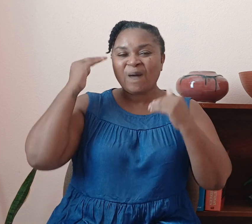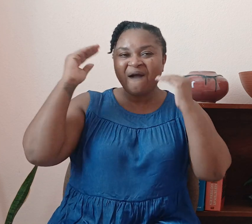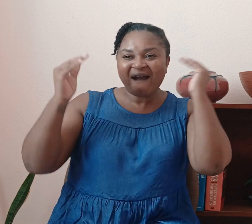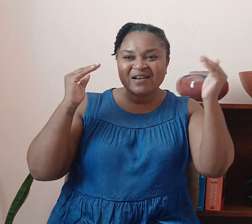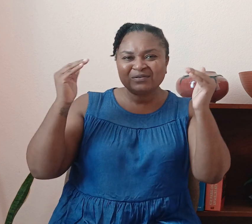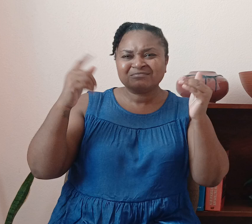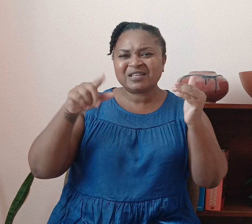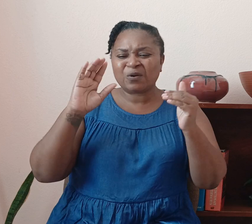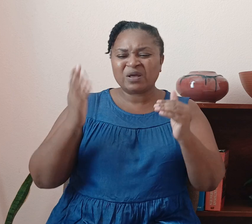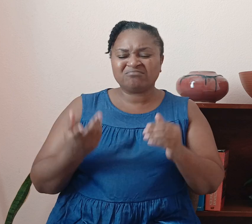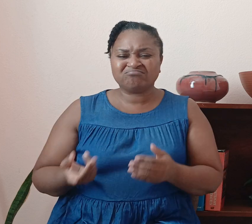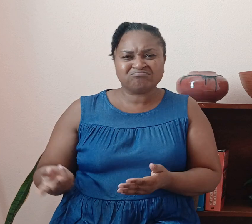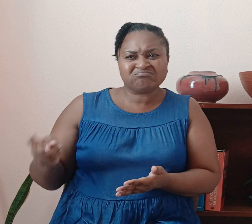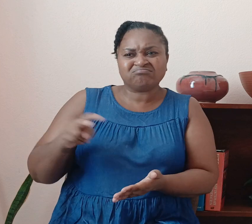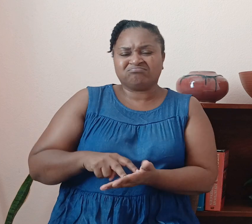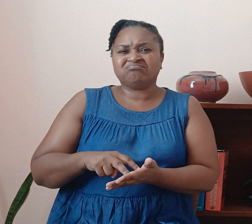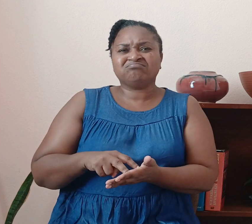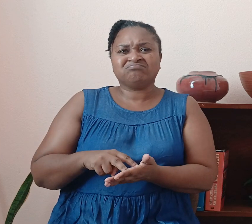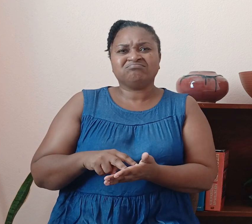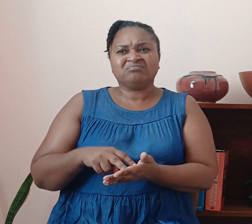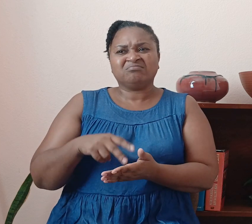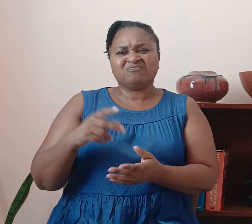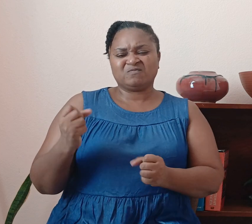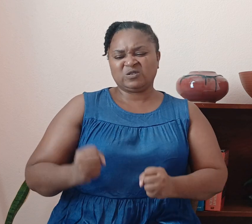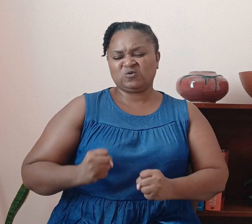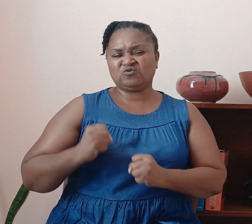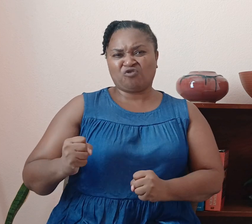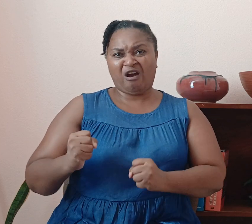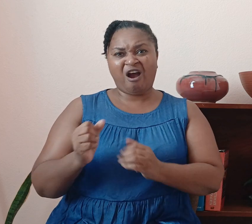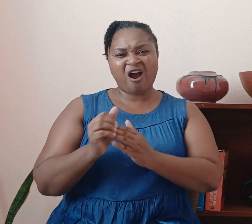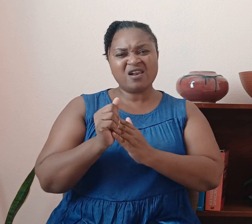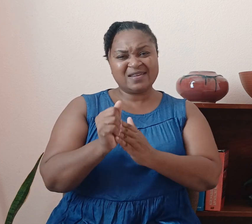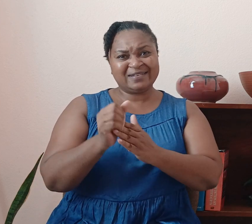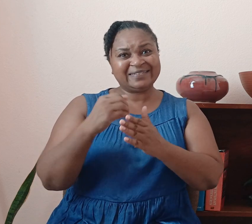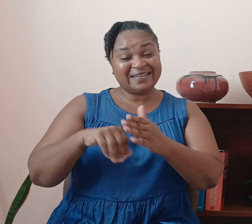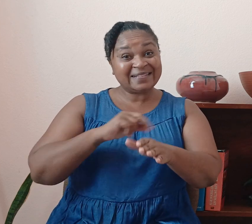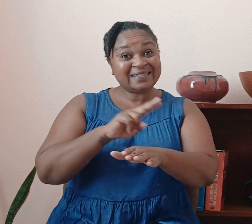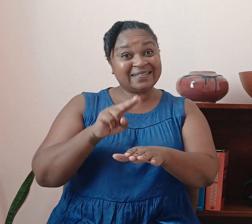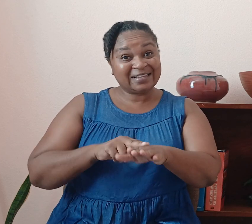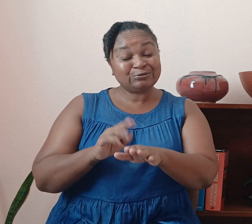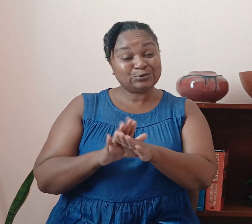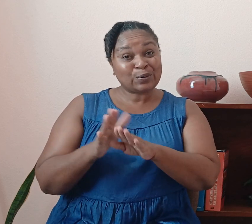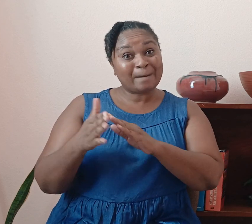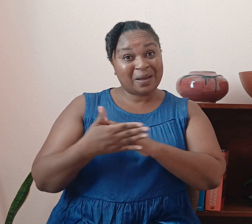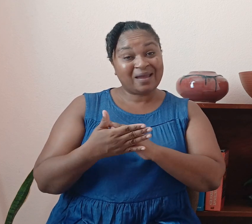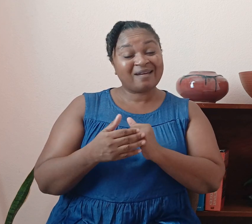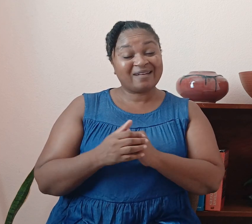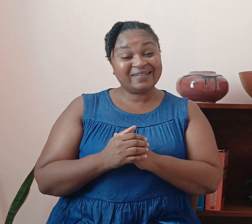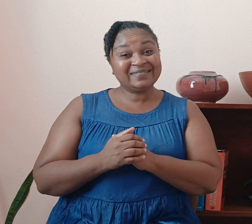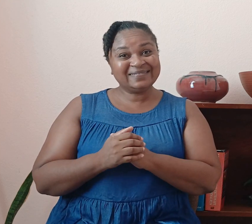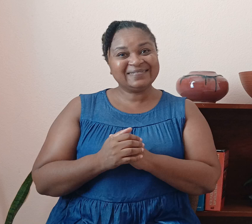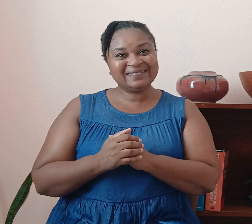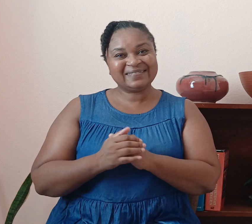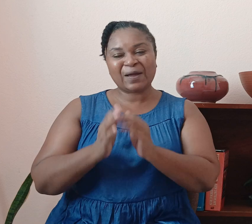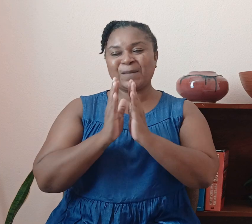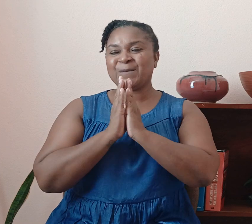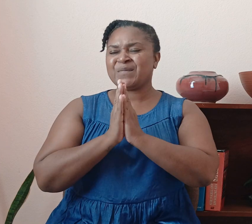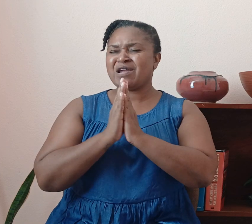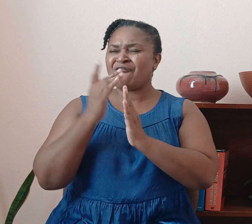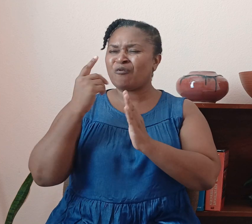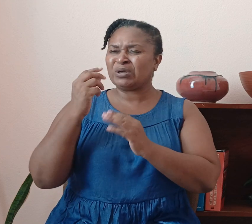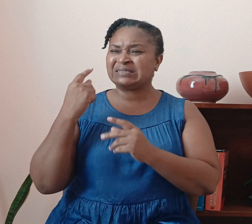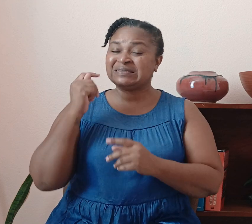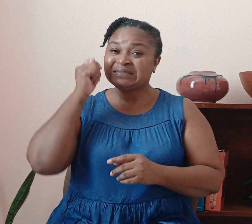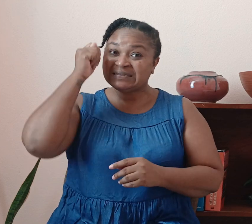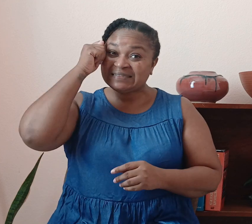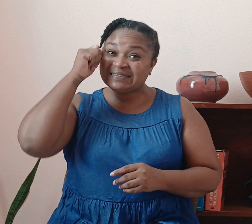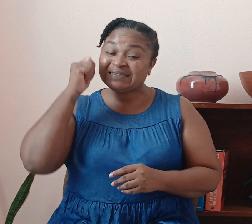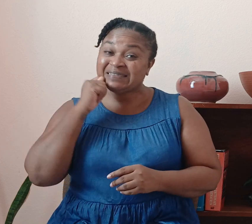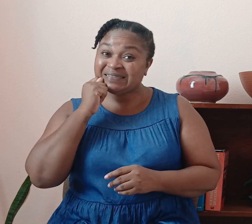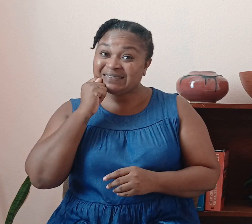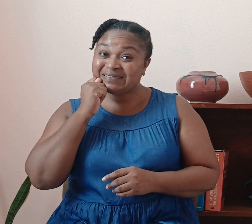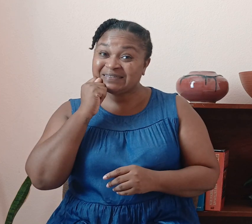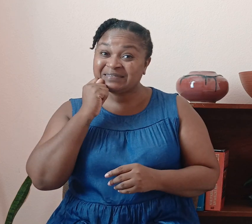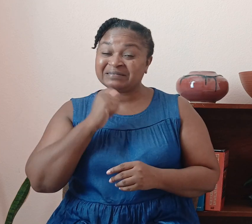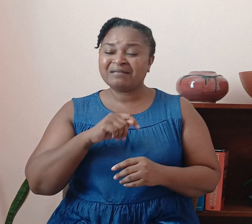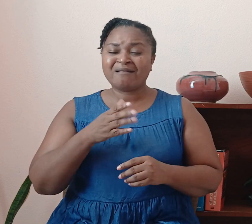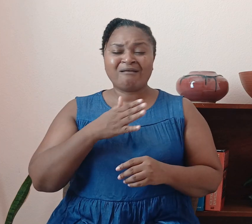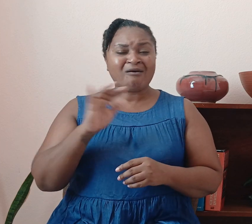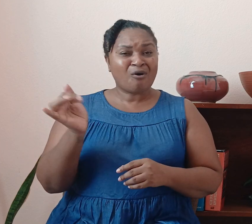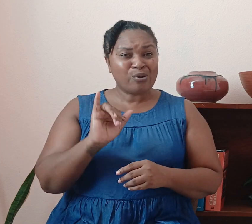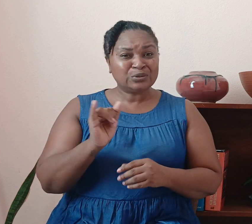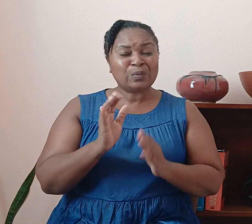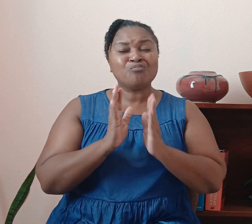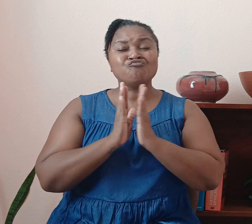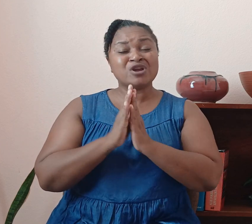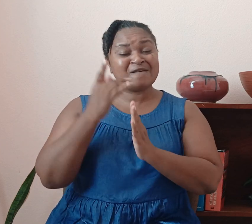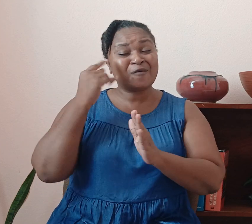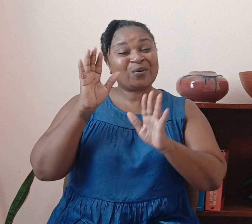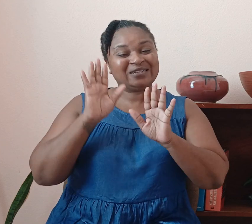be the next set of strong leaders in the nation. o Pray for teenagers and children.